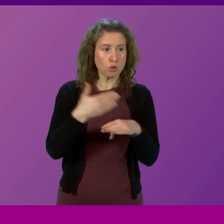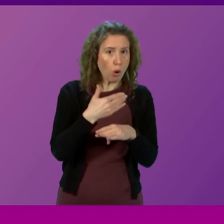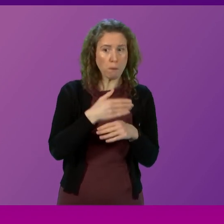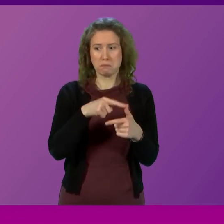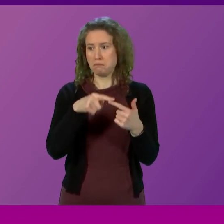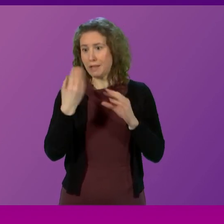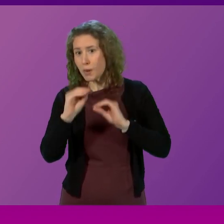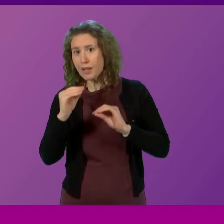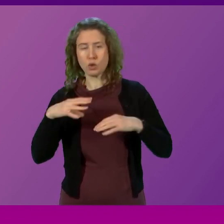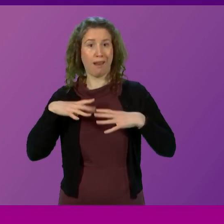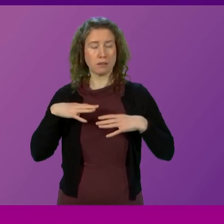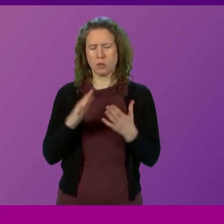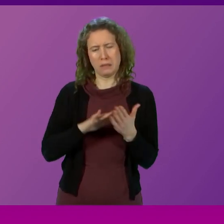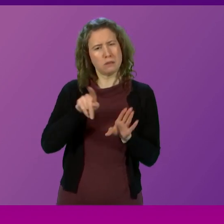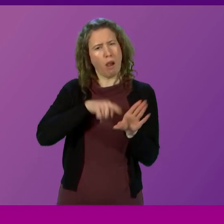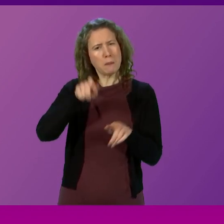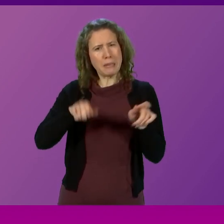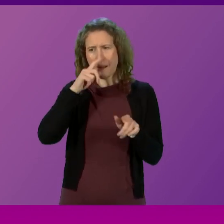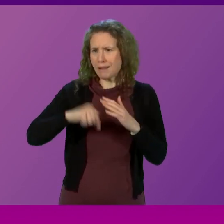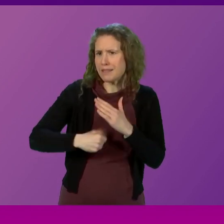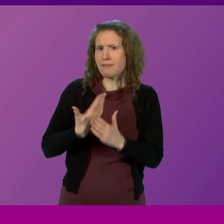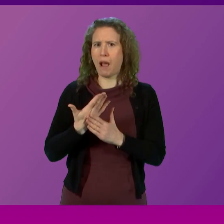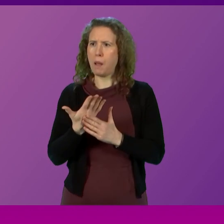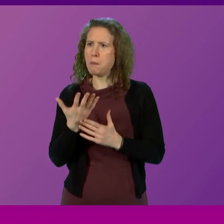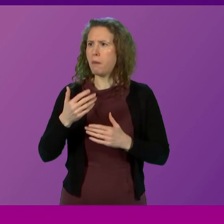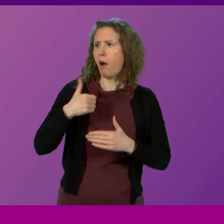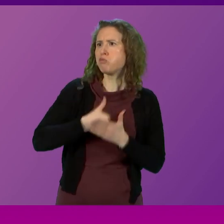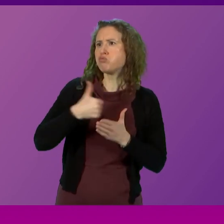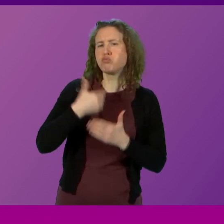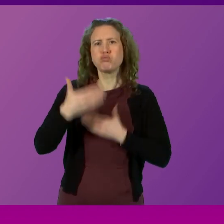leisure activities and enabled younger people to develop sustainable travel habits early in life.